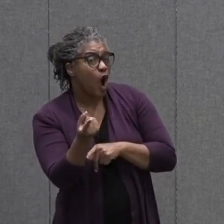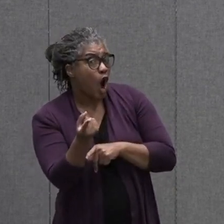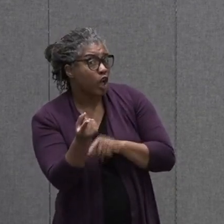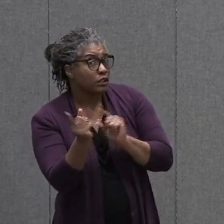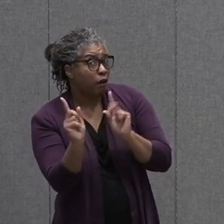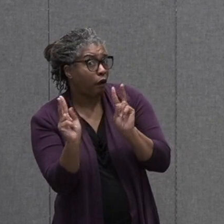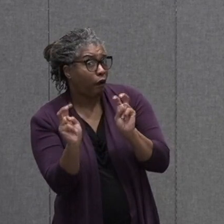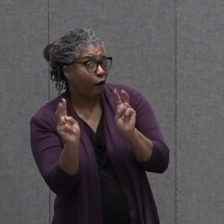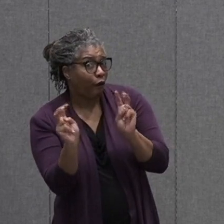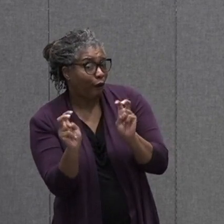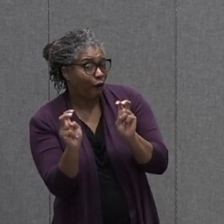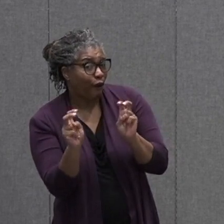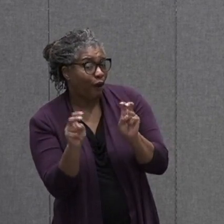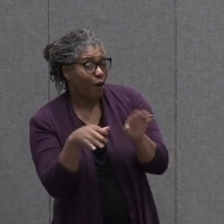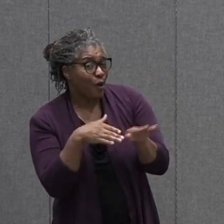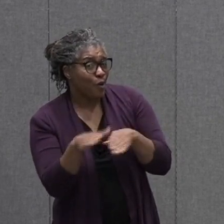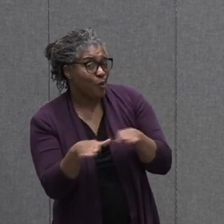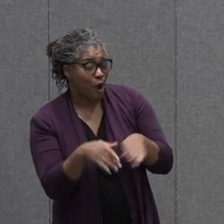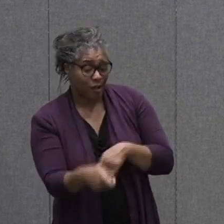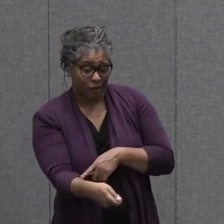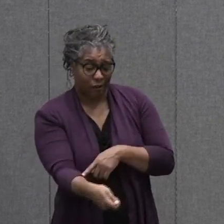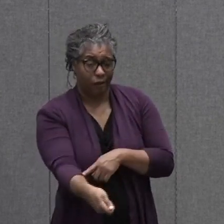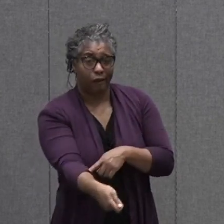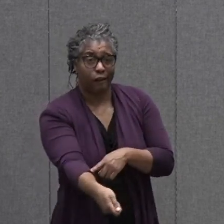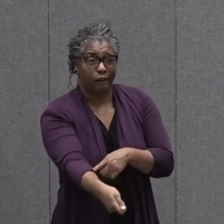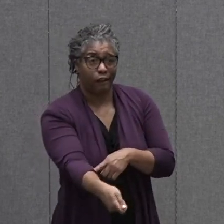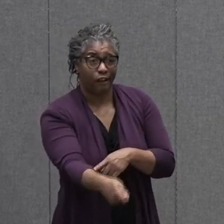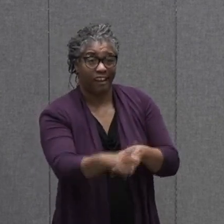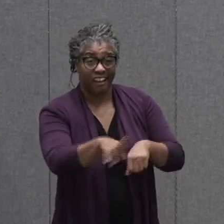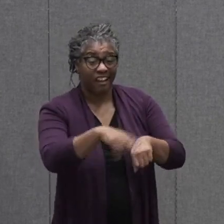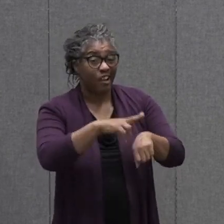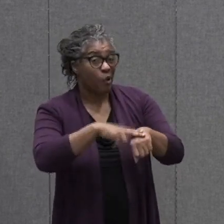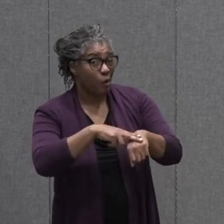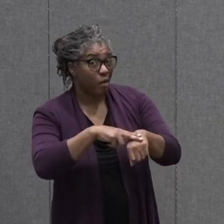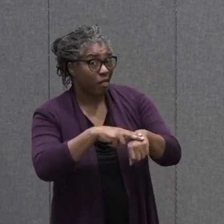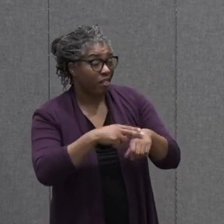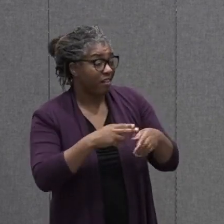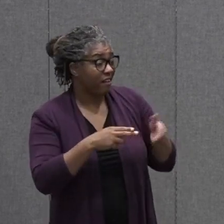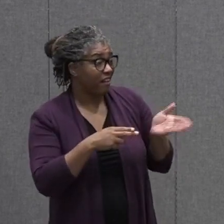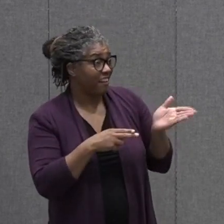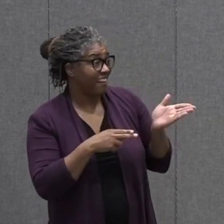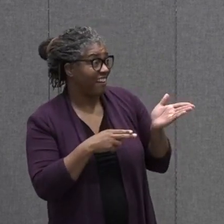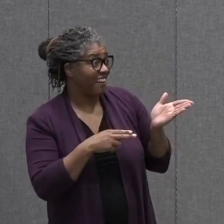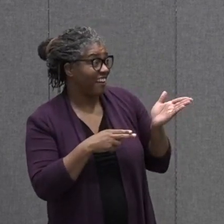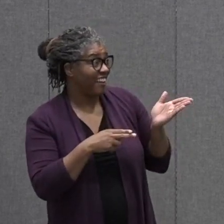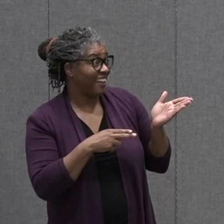These aren't regular dogs. These are hot dogs.